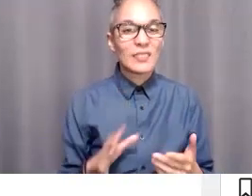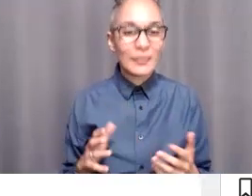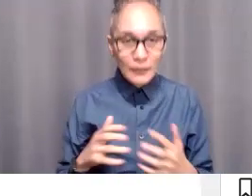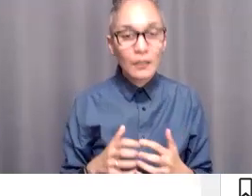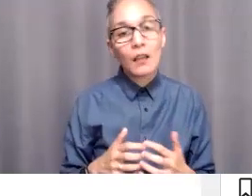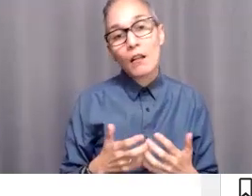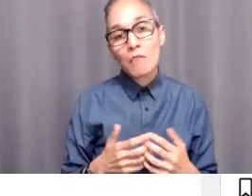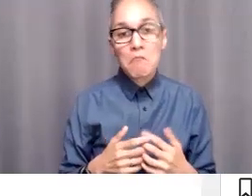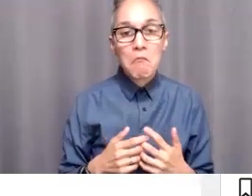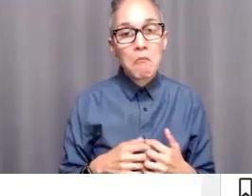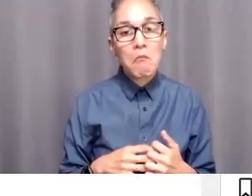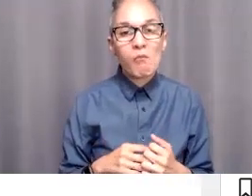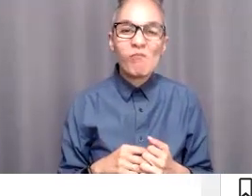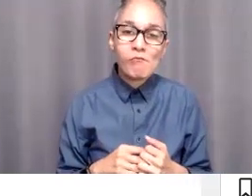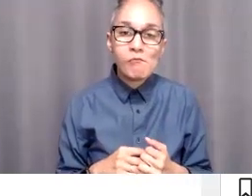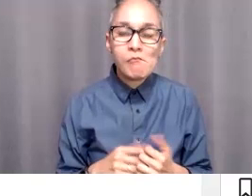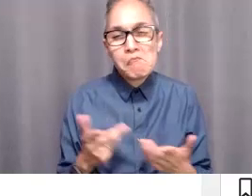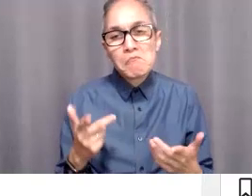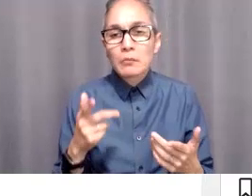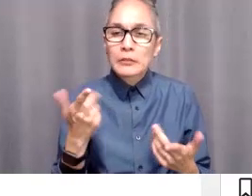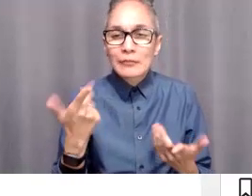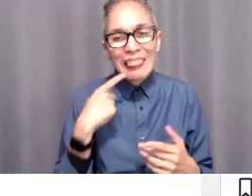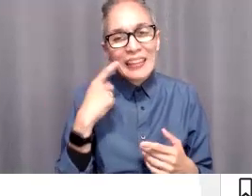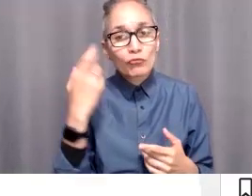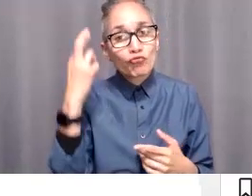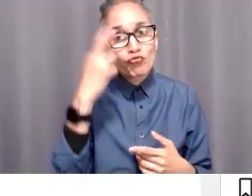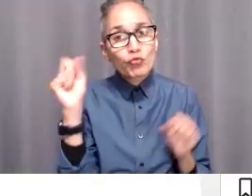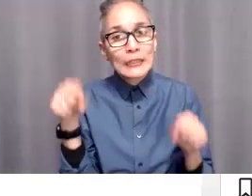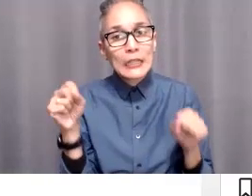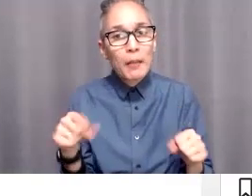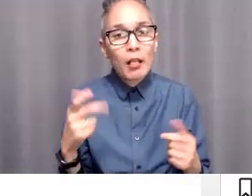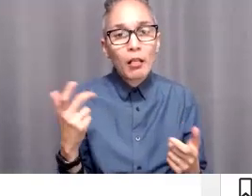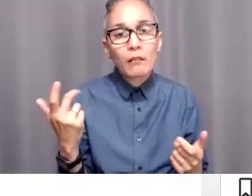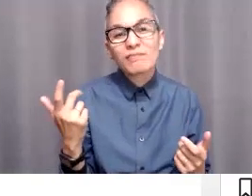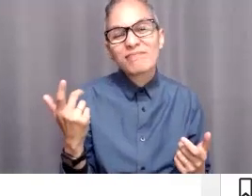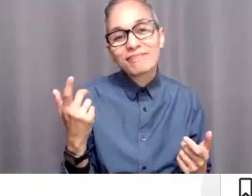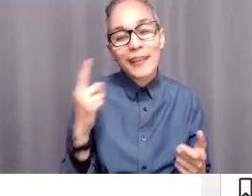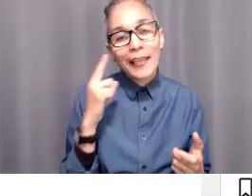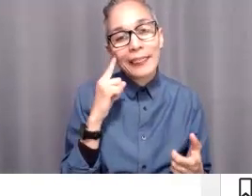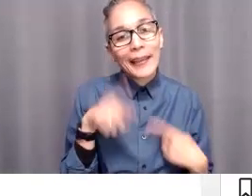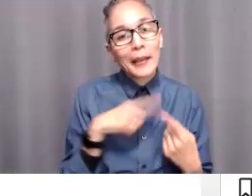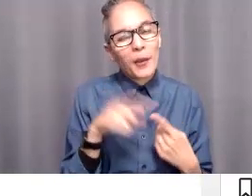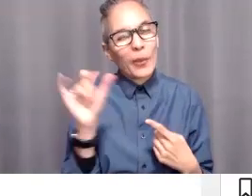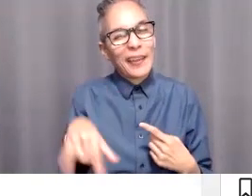So, you know, keep it reasonable, what is reasonable. But, you know, think in terms of that, think in terms